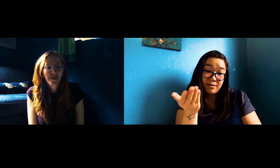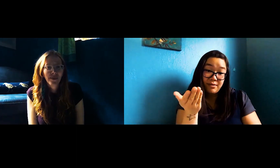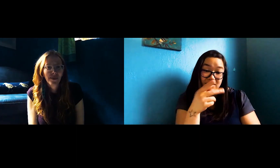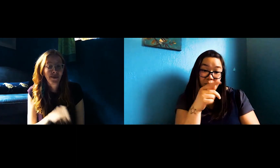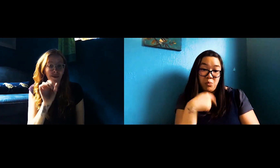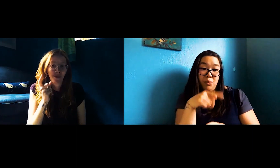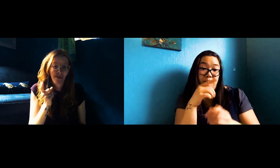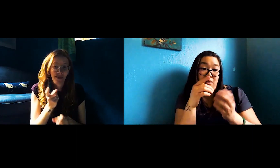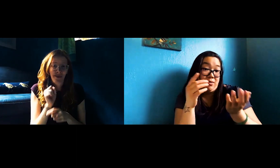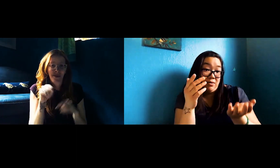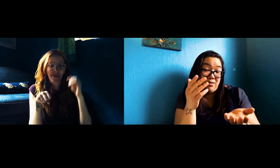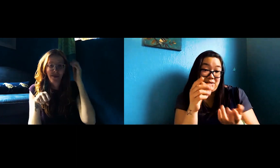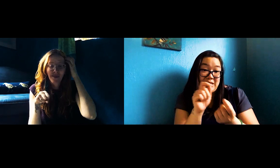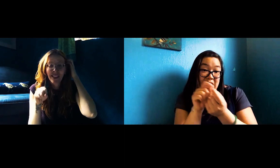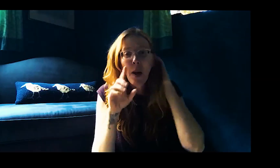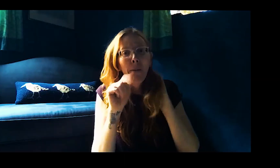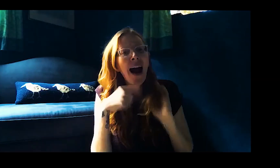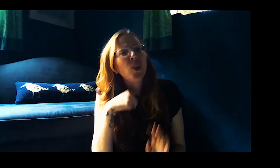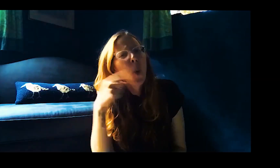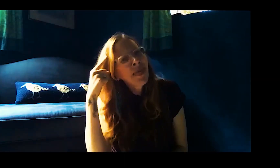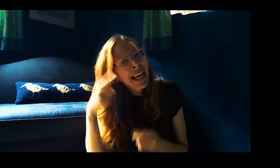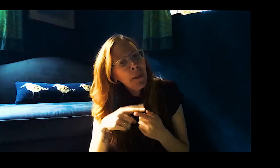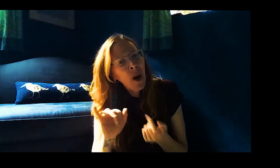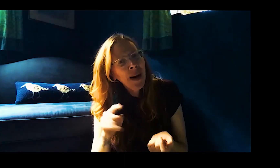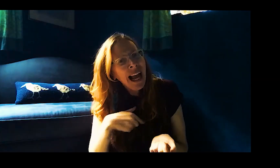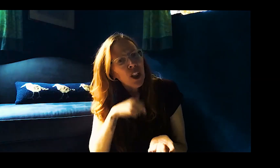that - maybe other people would miss, and - Yeah, that's right, but I don't think about